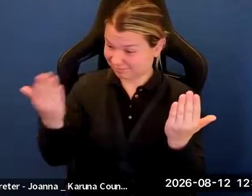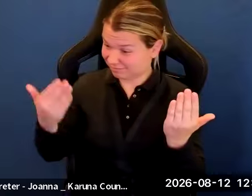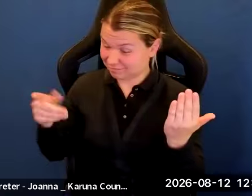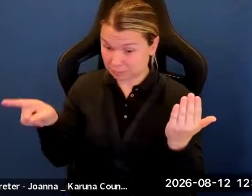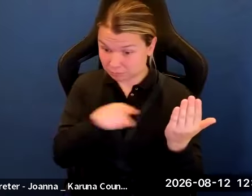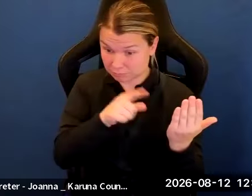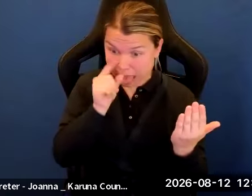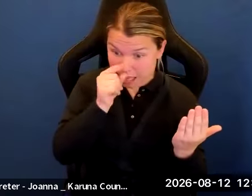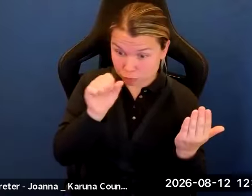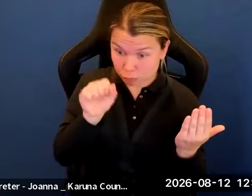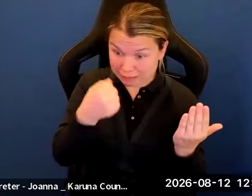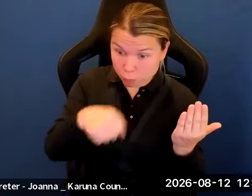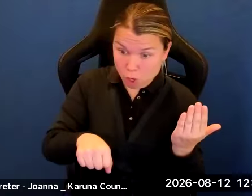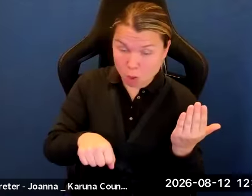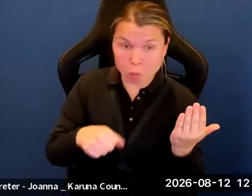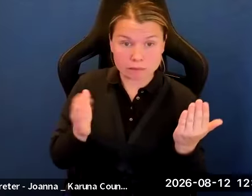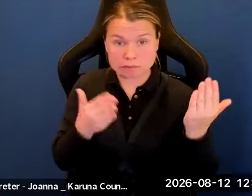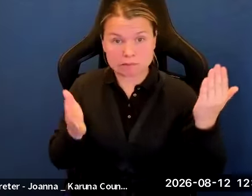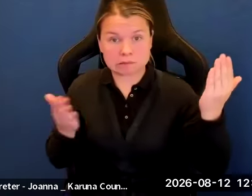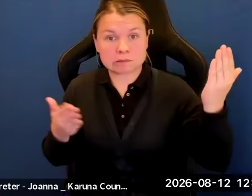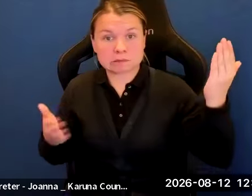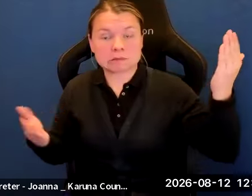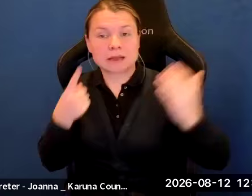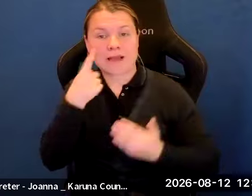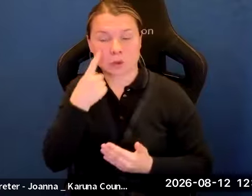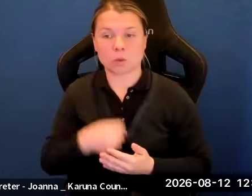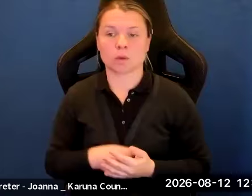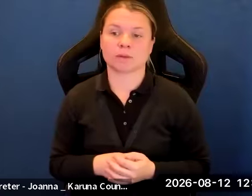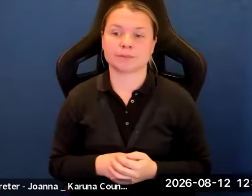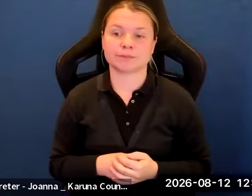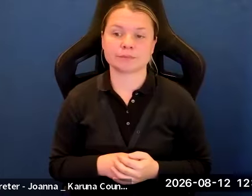have closed we will be - the first step will be screening